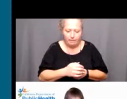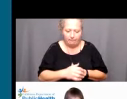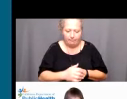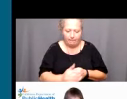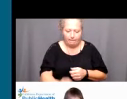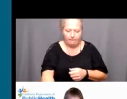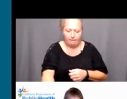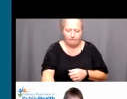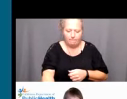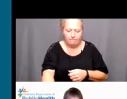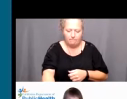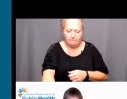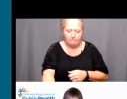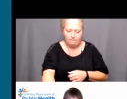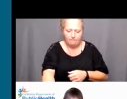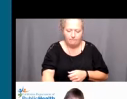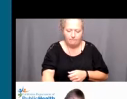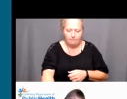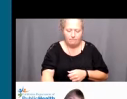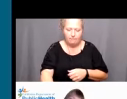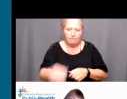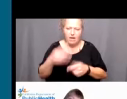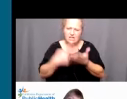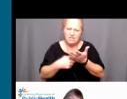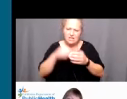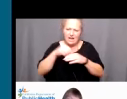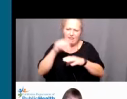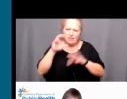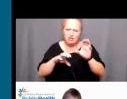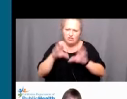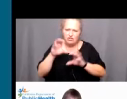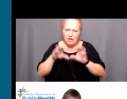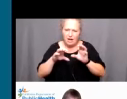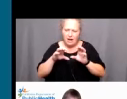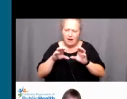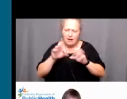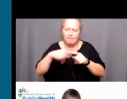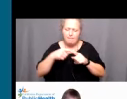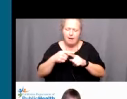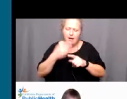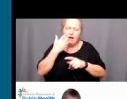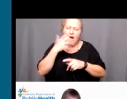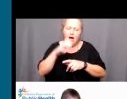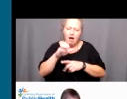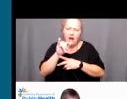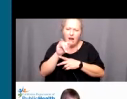the chat about having the hotline having Spanish and indigenous